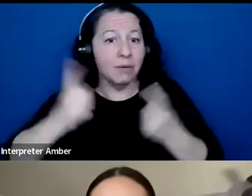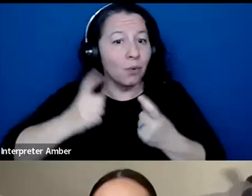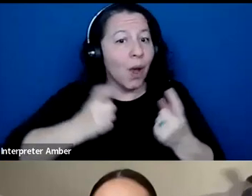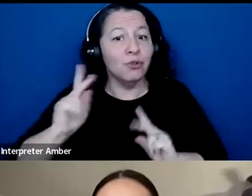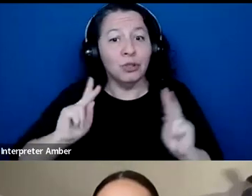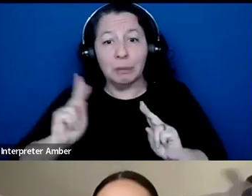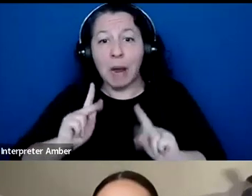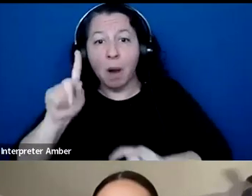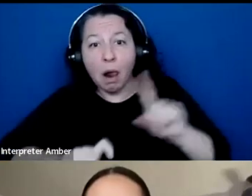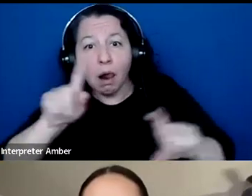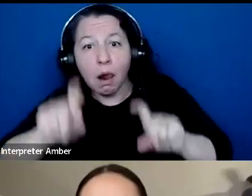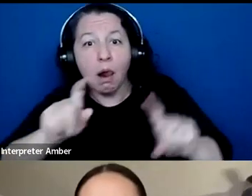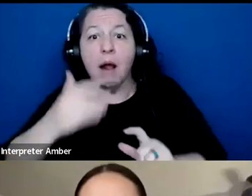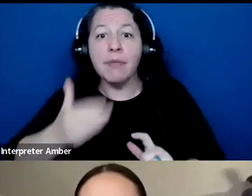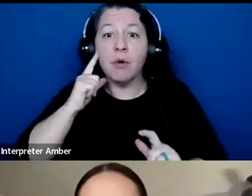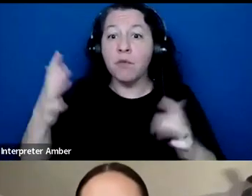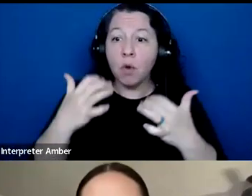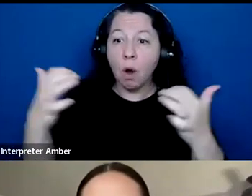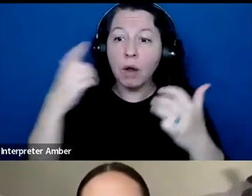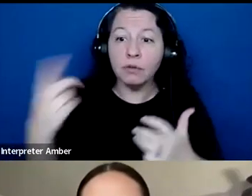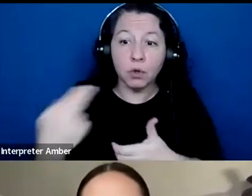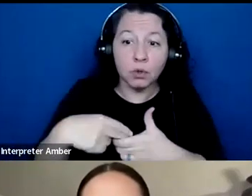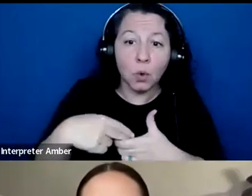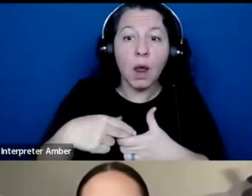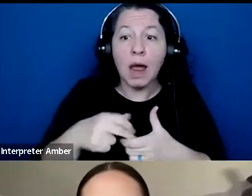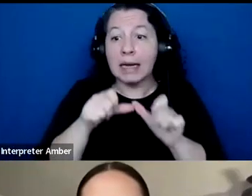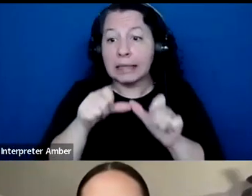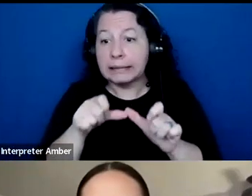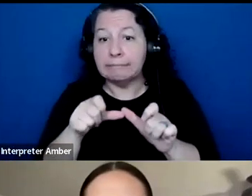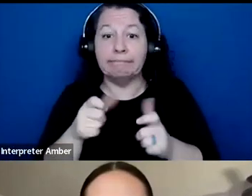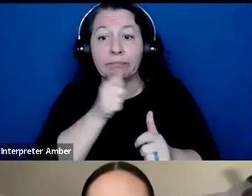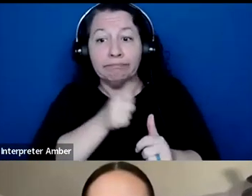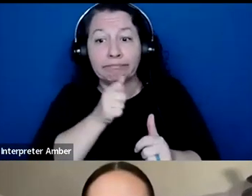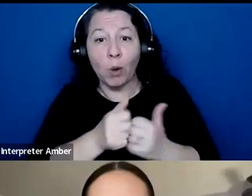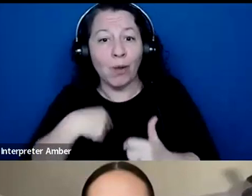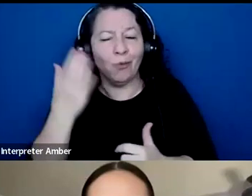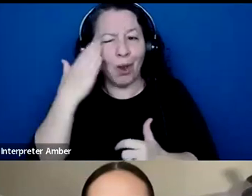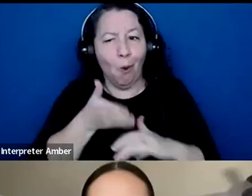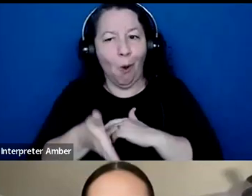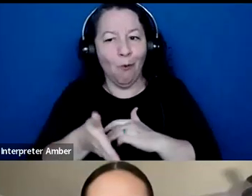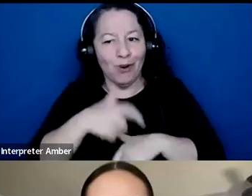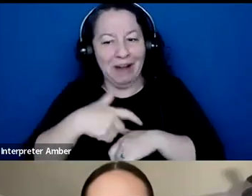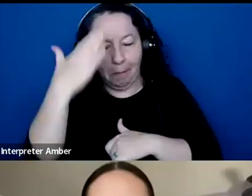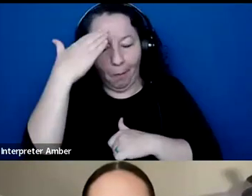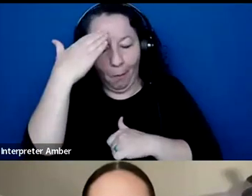Thank you to our audience for joining in and for staying over time. We know we are over time. I just want to say